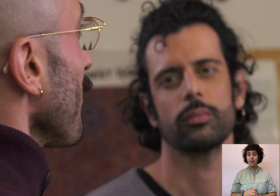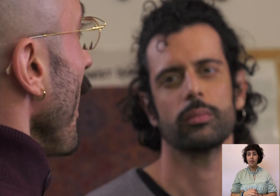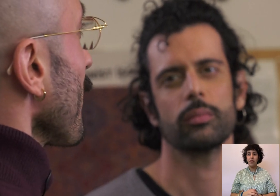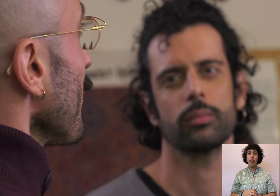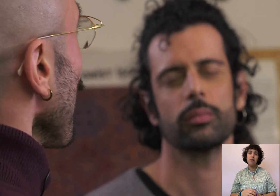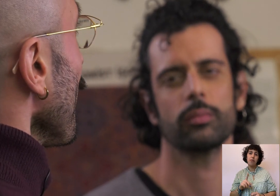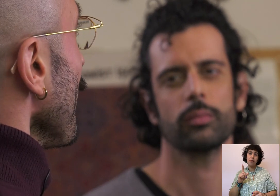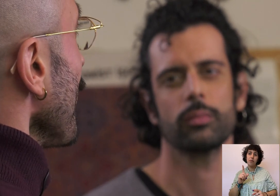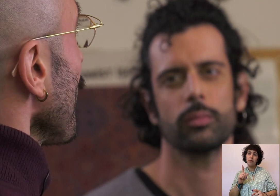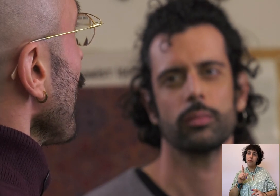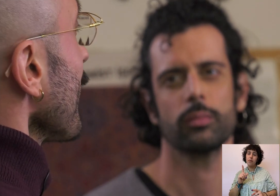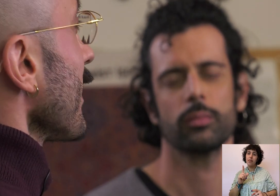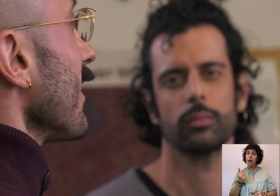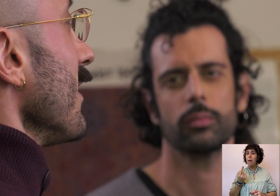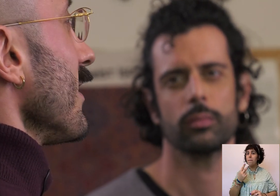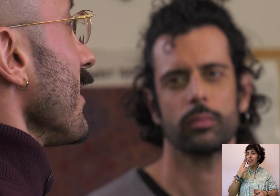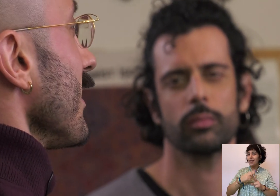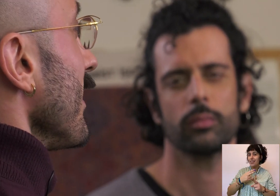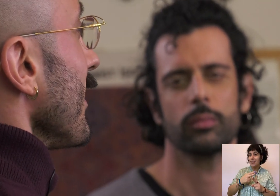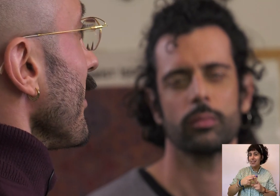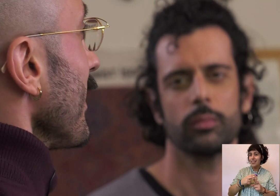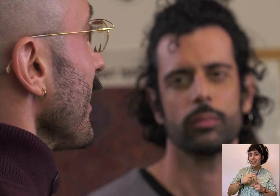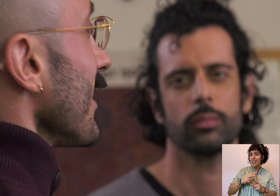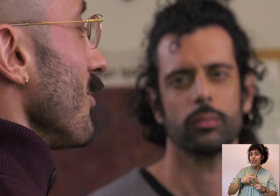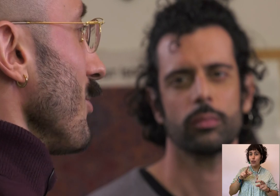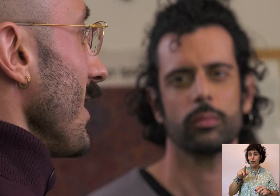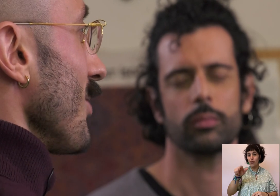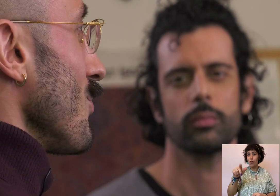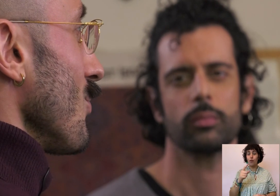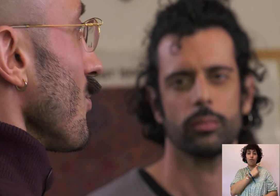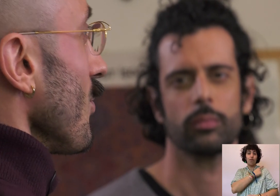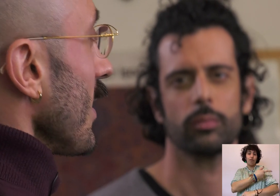It happens a lot, walking a little fast, walking fast, walking strong,